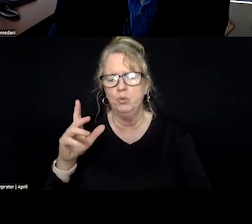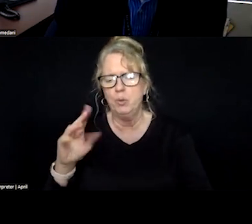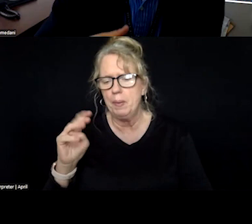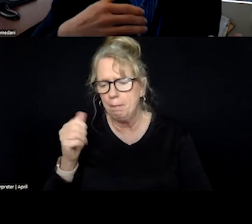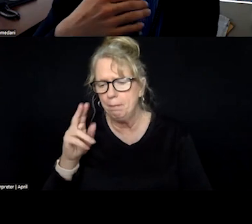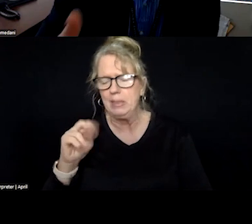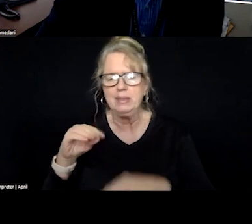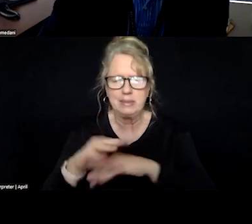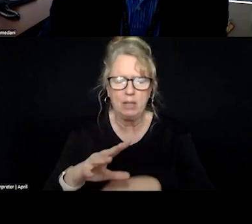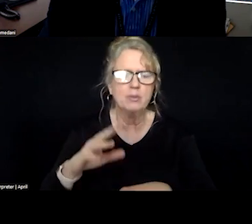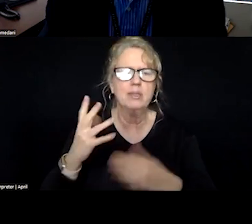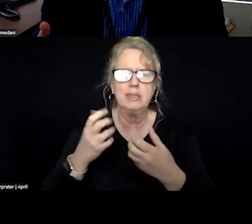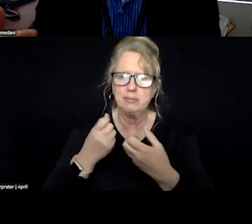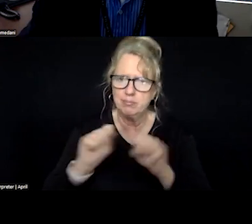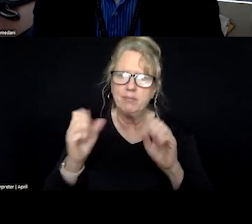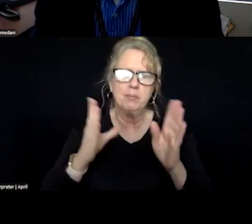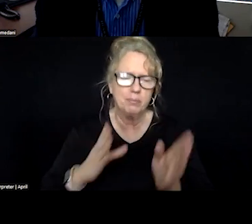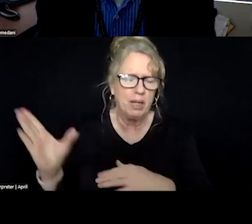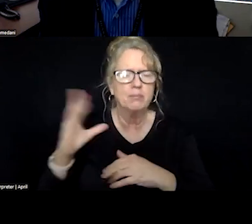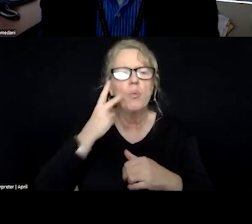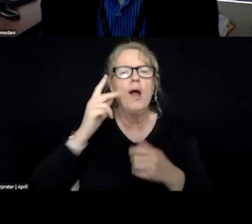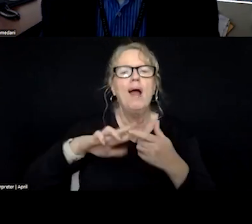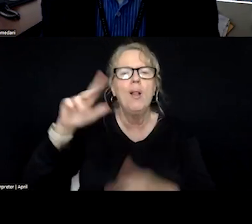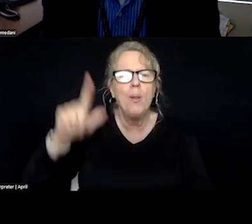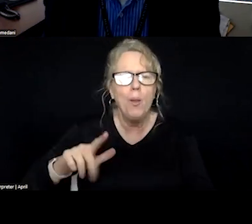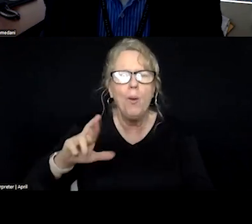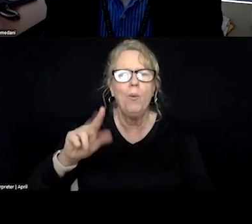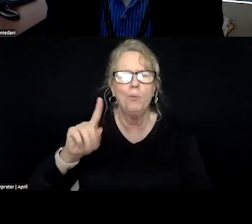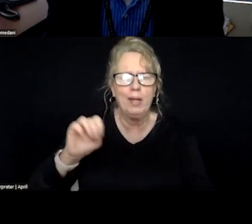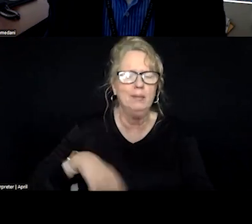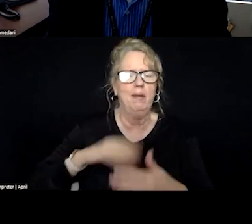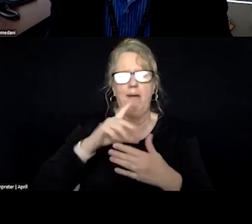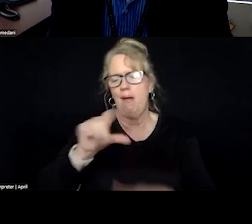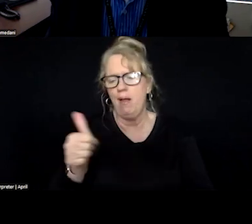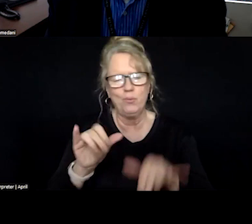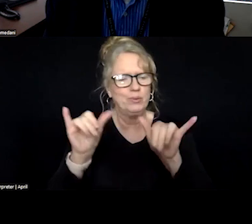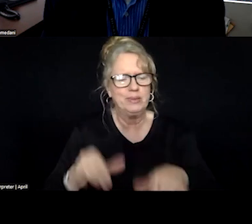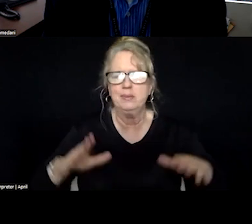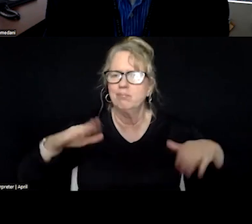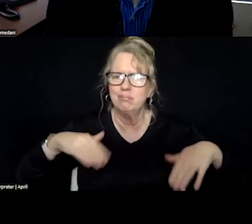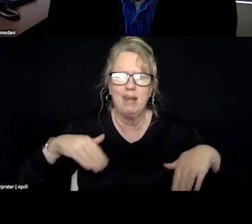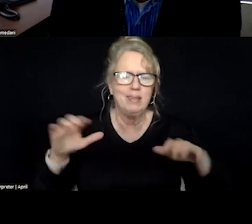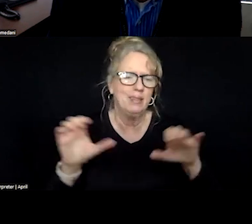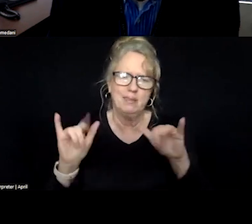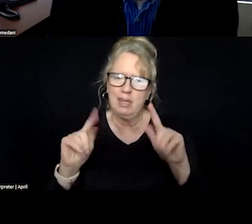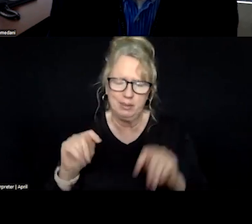PLANNING. THAT IS WHY YOU SEE OTHER SYSTEMS THAT HAVE NOT DONE IT AT ALL IN HERE.